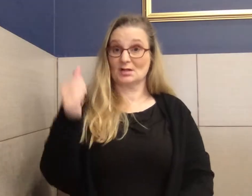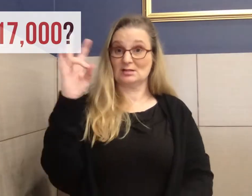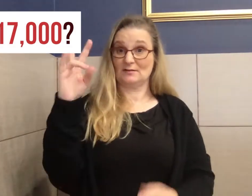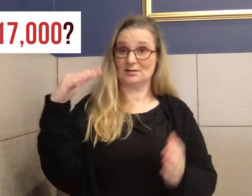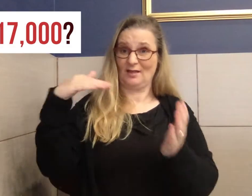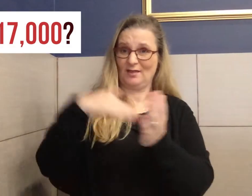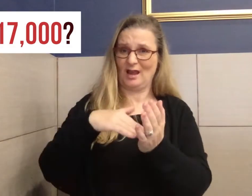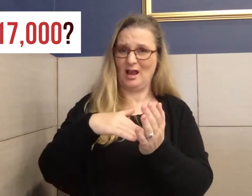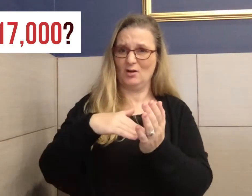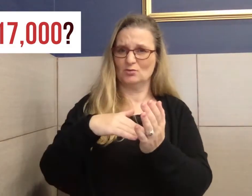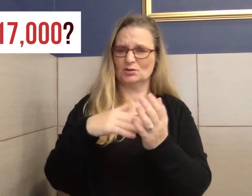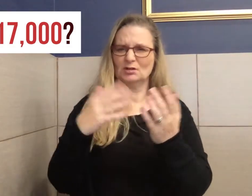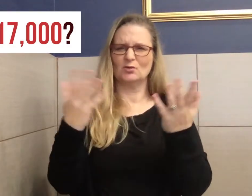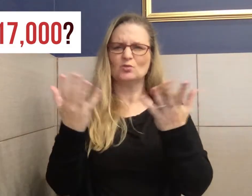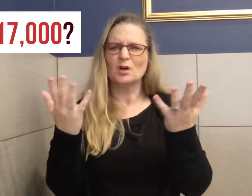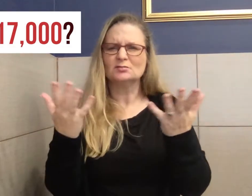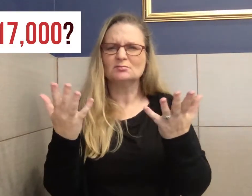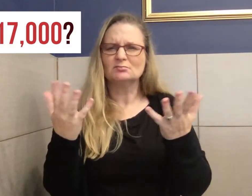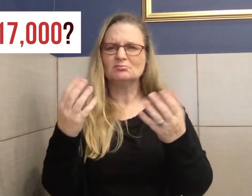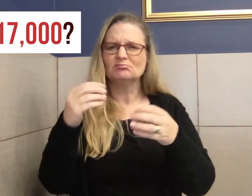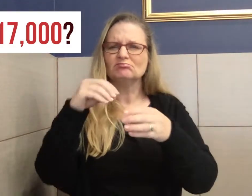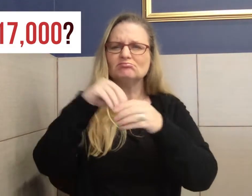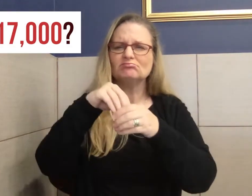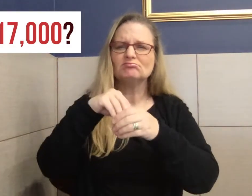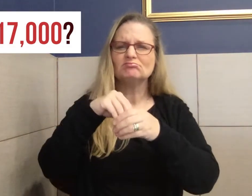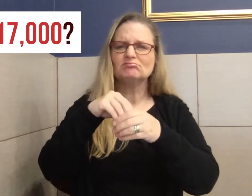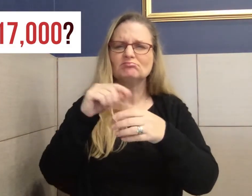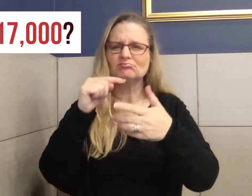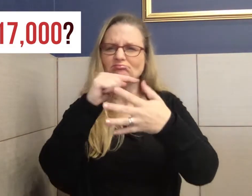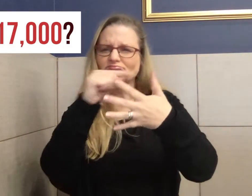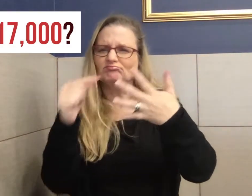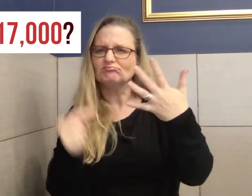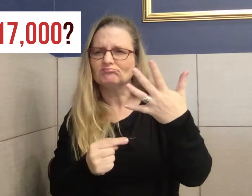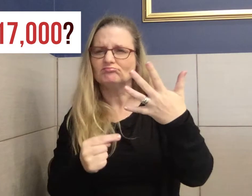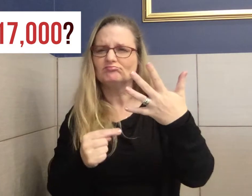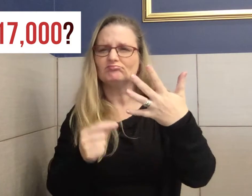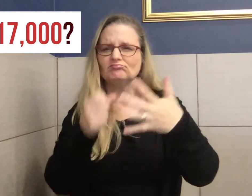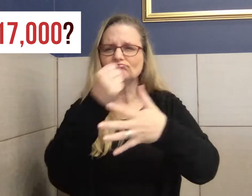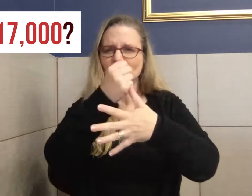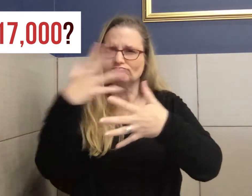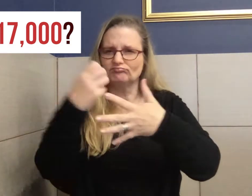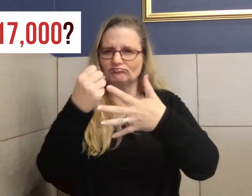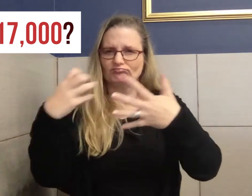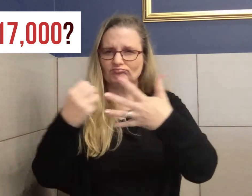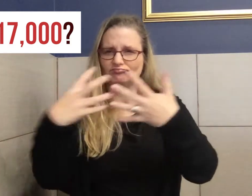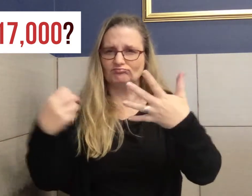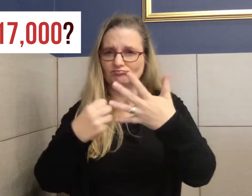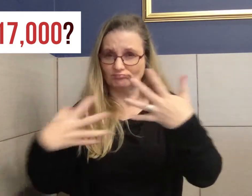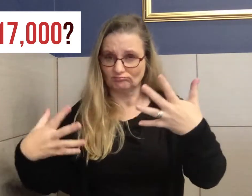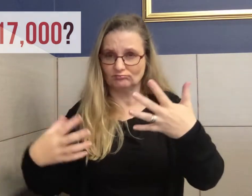Now here is a breakdown and list of what we need to get with the $17,000 funds we raise,